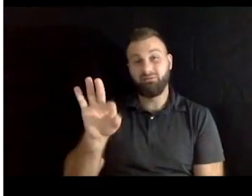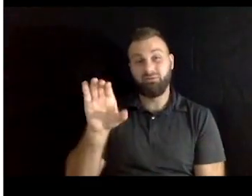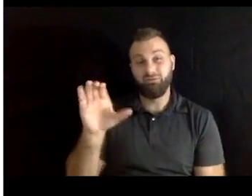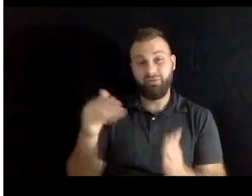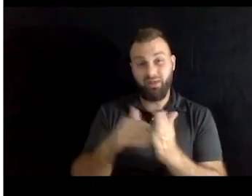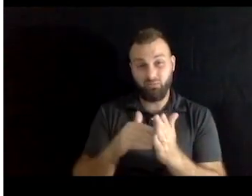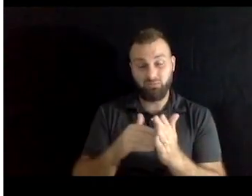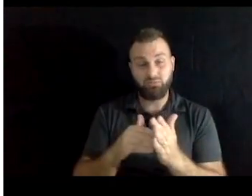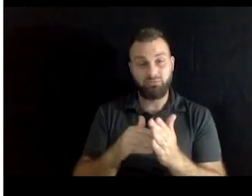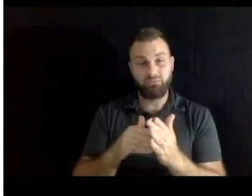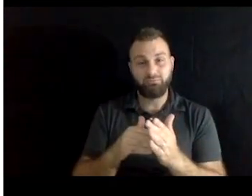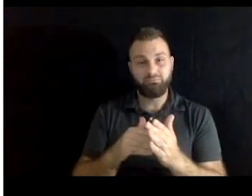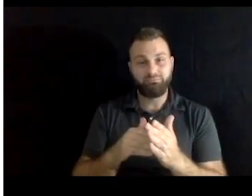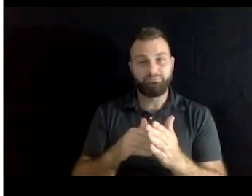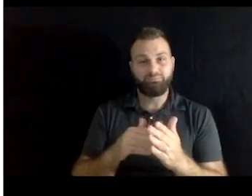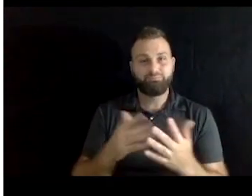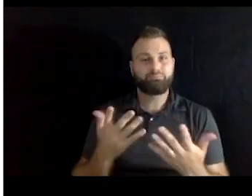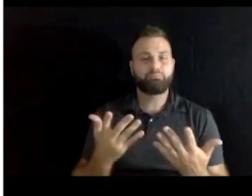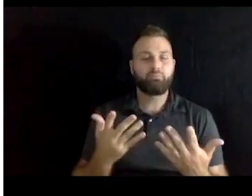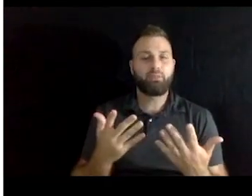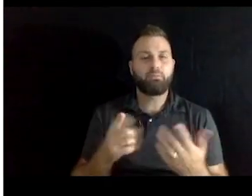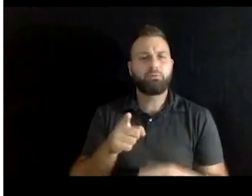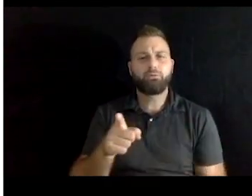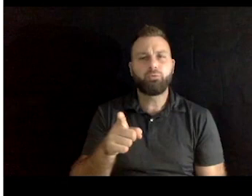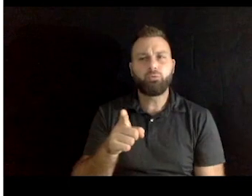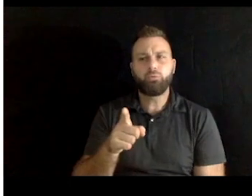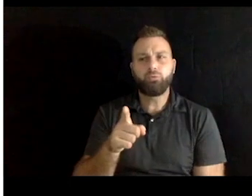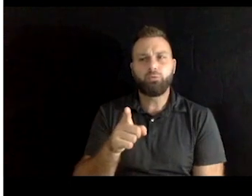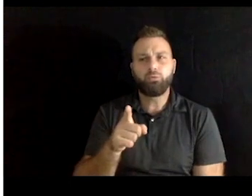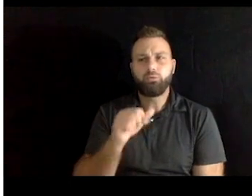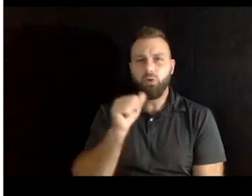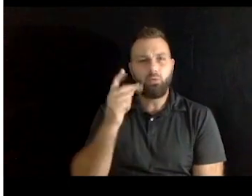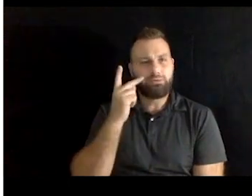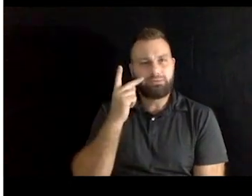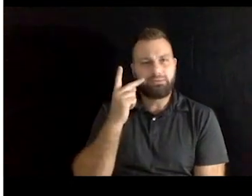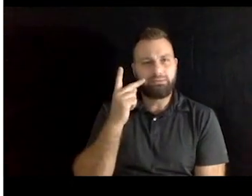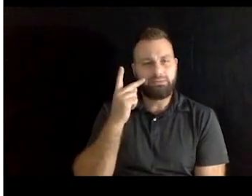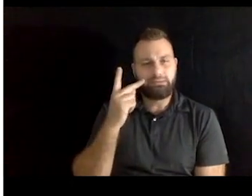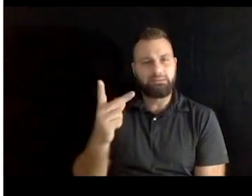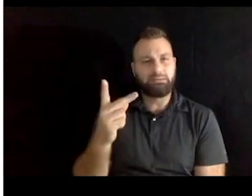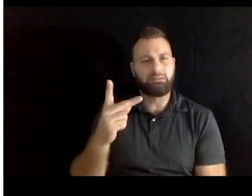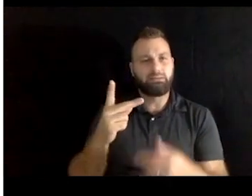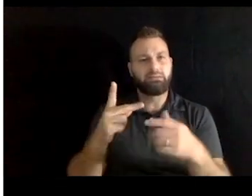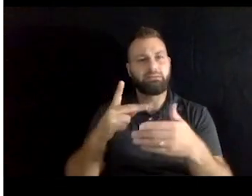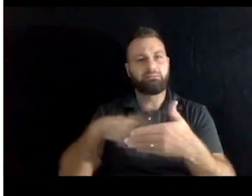just don't hear about demonstrations with that large of a sample. The larger the sample,